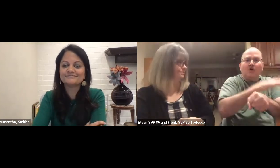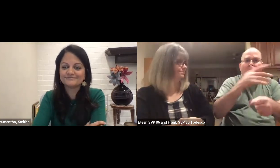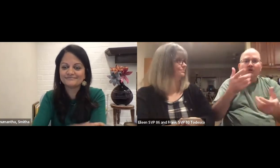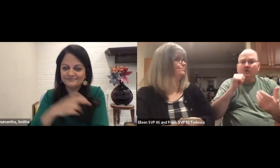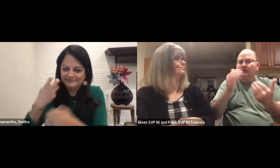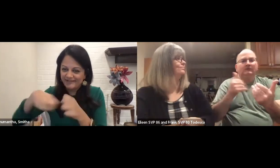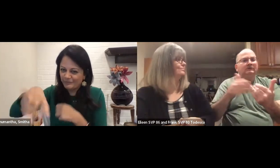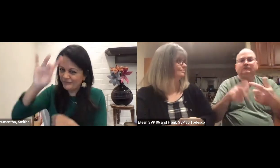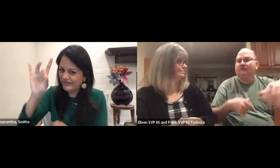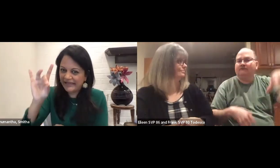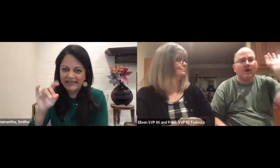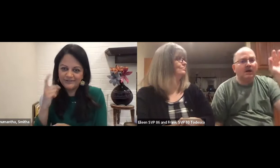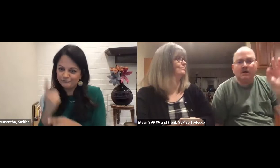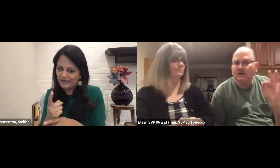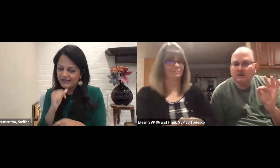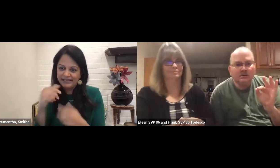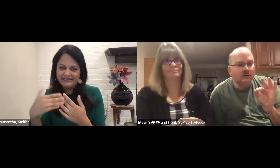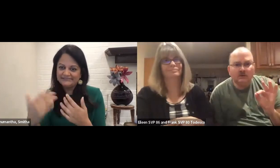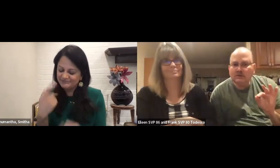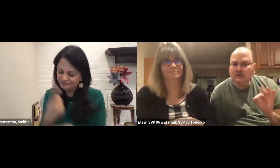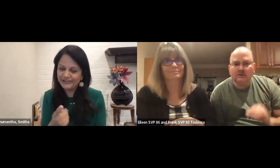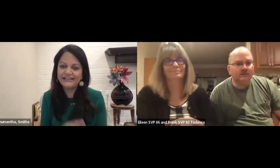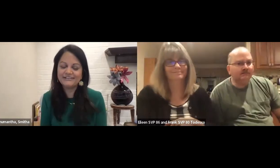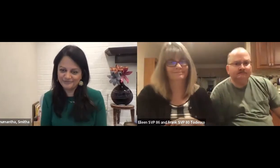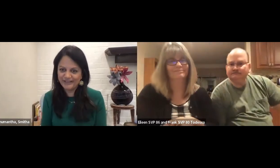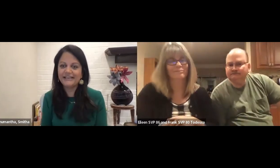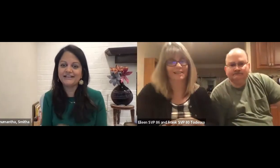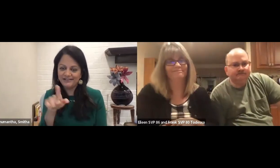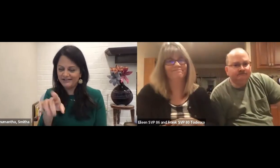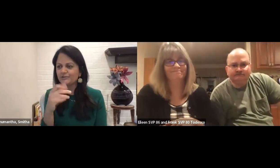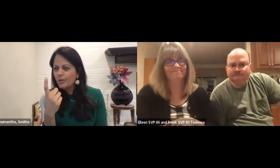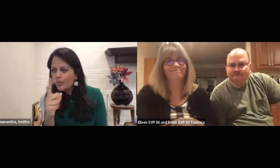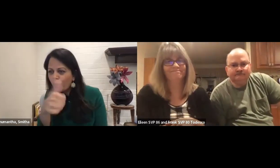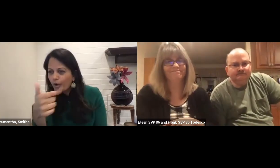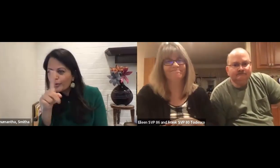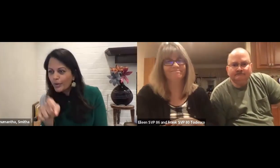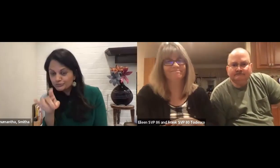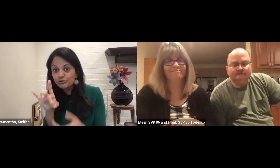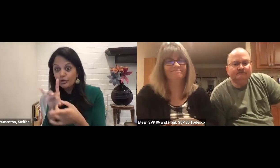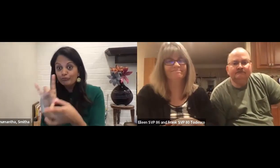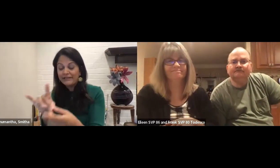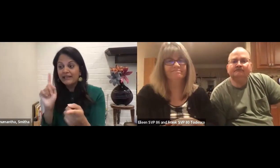of getting somebody right away. Everybody was booked. It was very hard to find somebody to work at home. Absolutely.